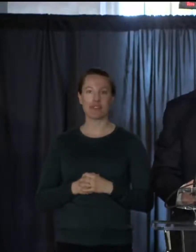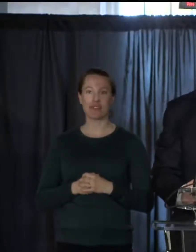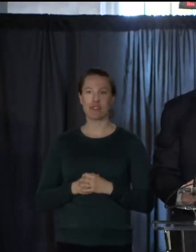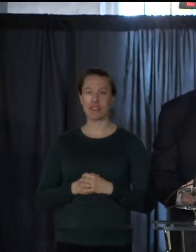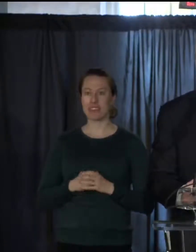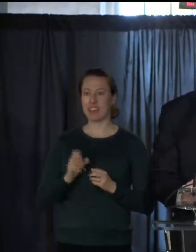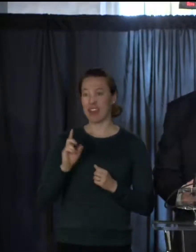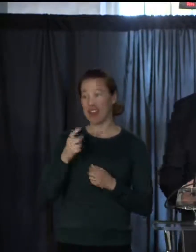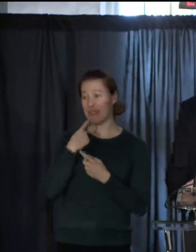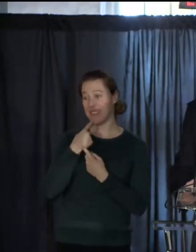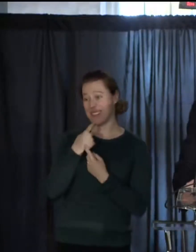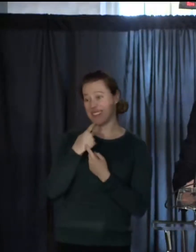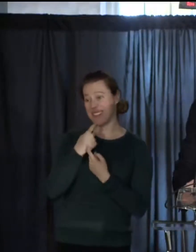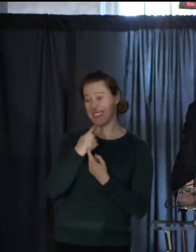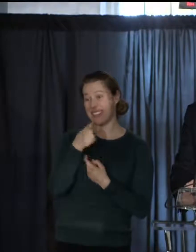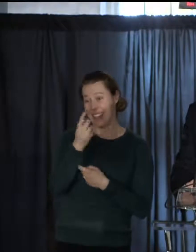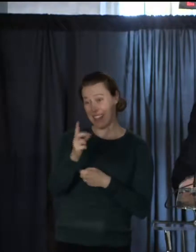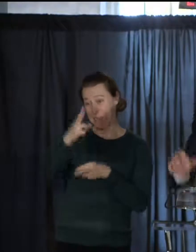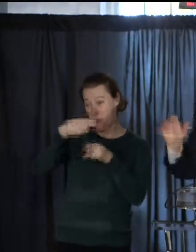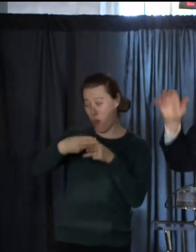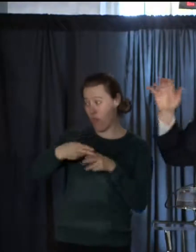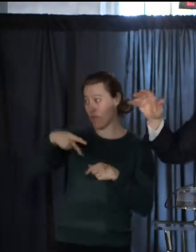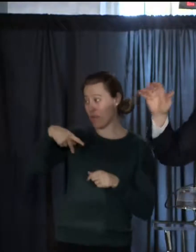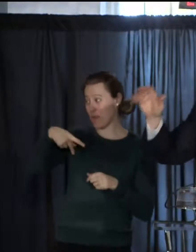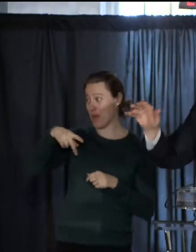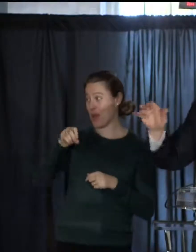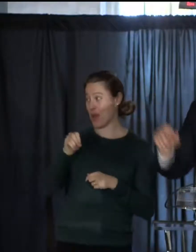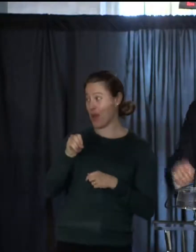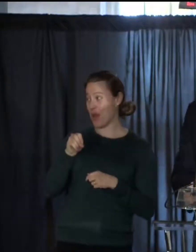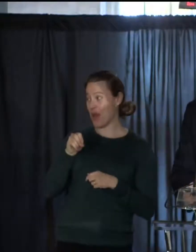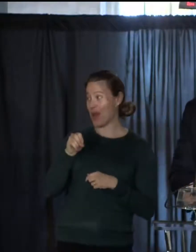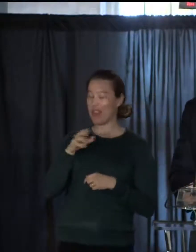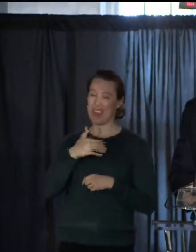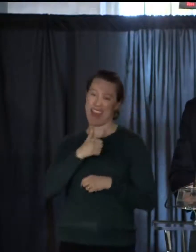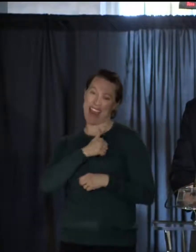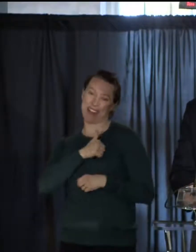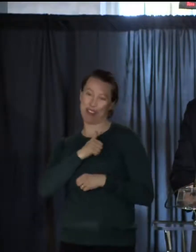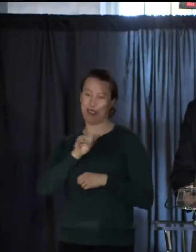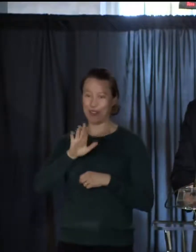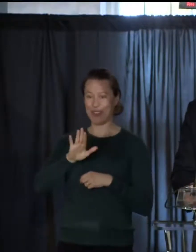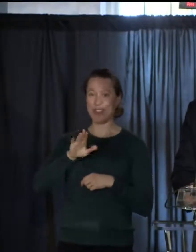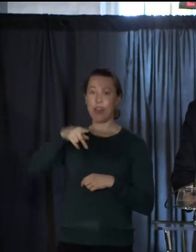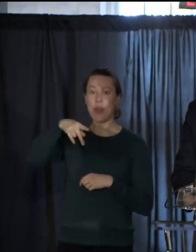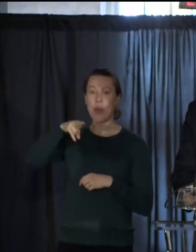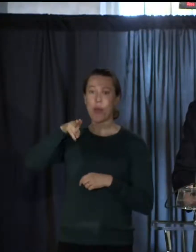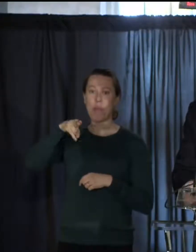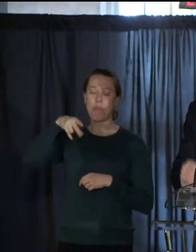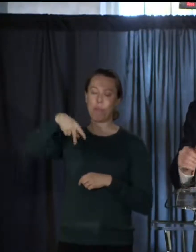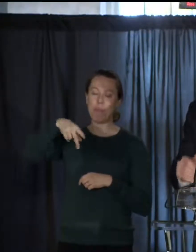AROUND HERE. LET ME JUST SAY THAT I'M GOING